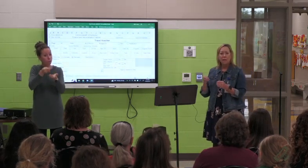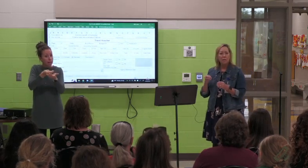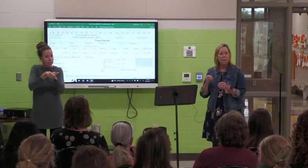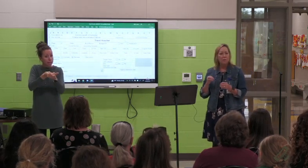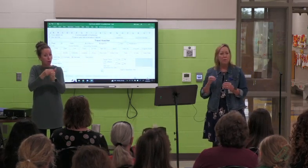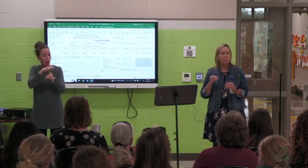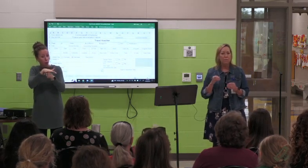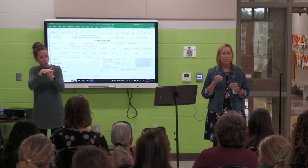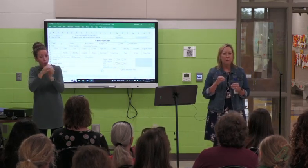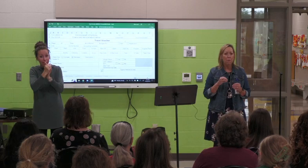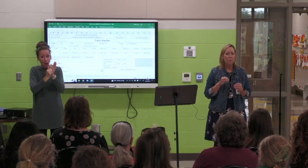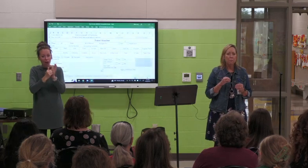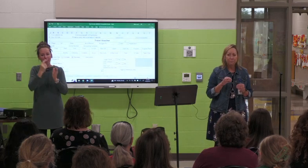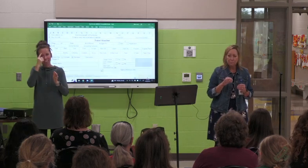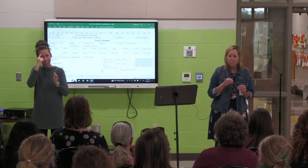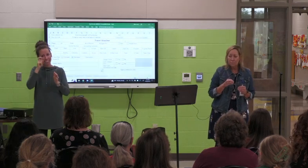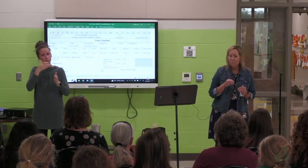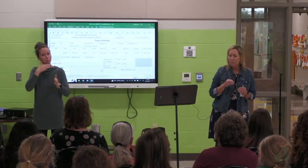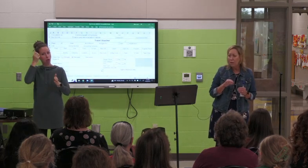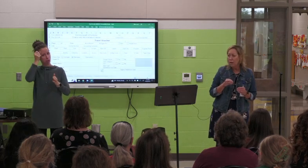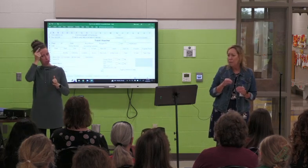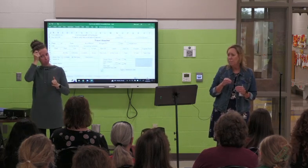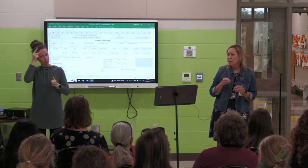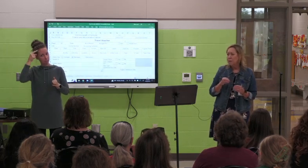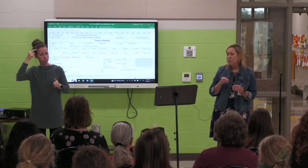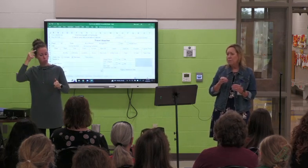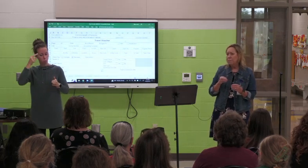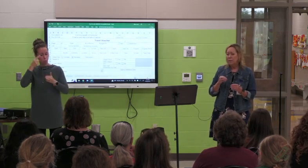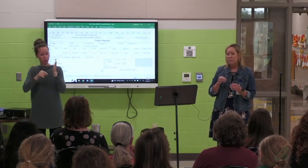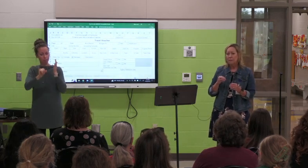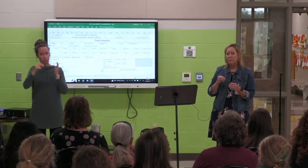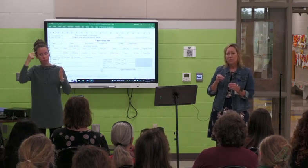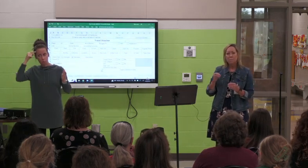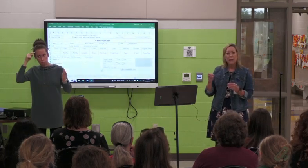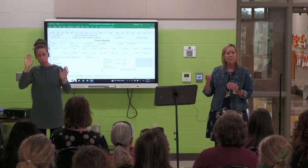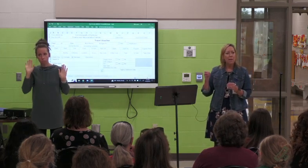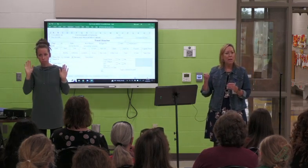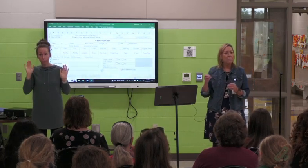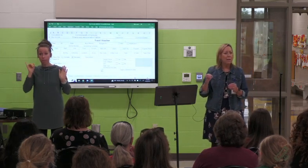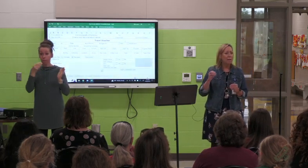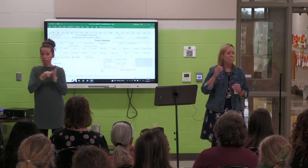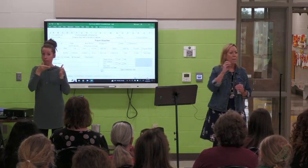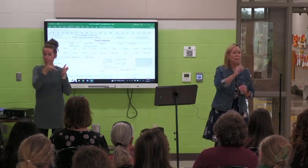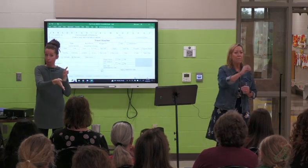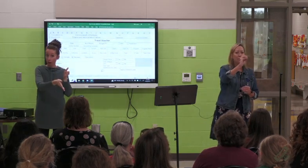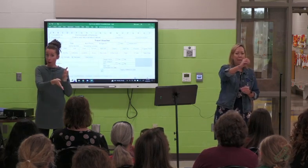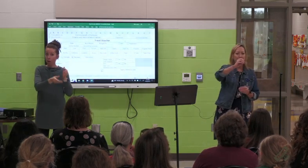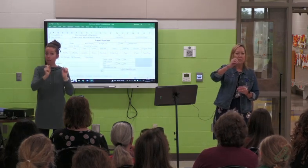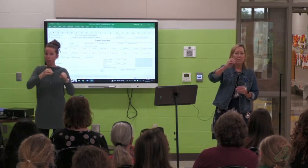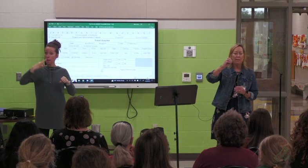understanding of those and what they're for um because if there's money there that can benefit